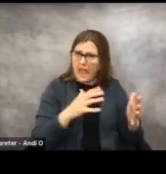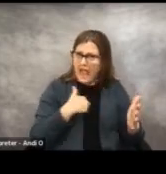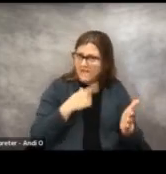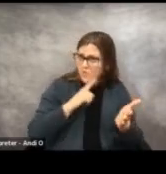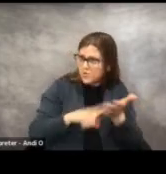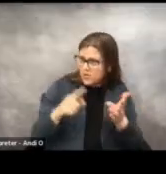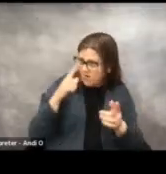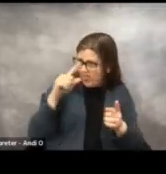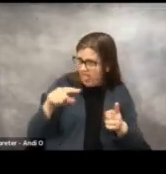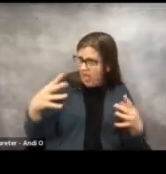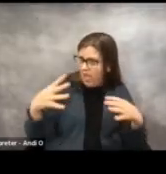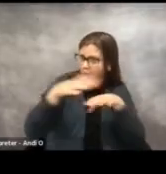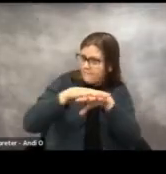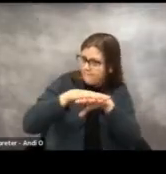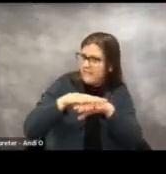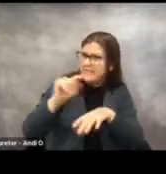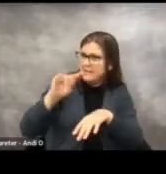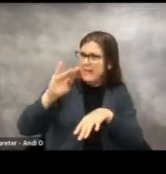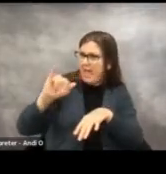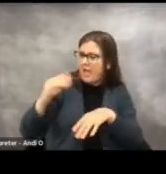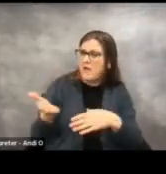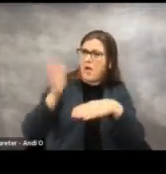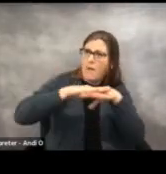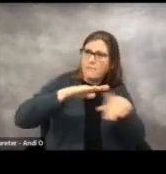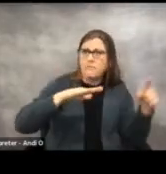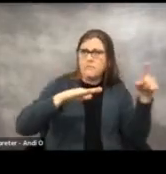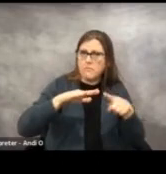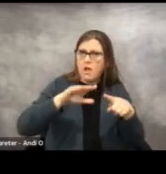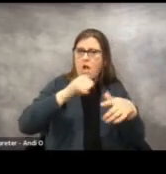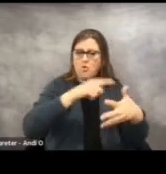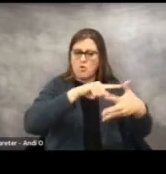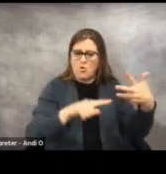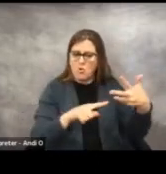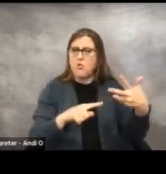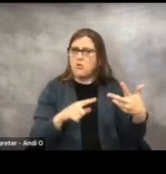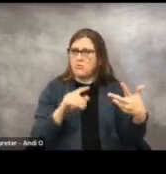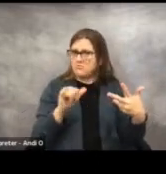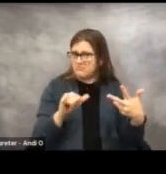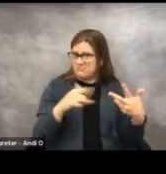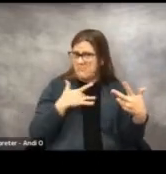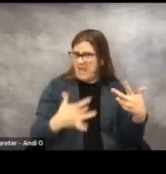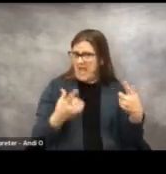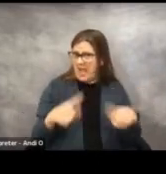find out if any of the other 27 ACL grantees were working in this space. What we found was